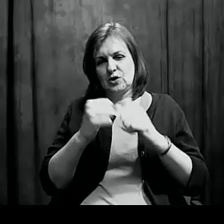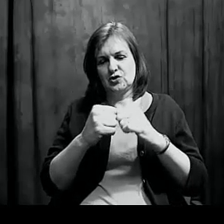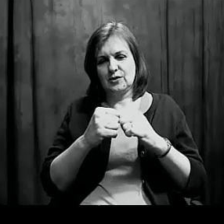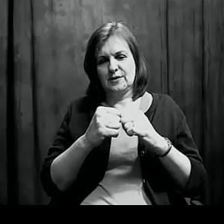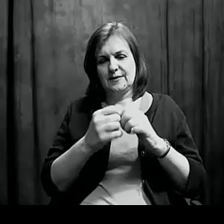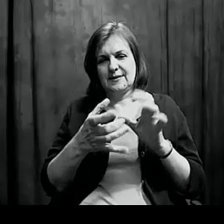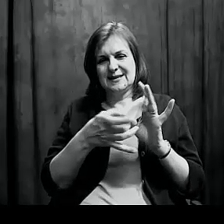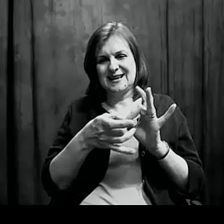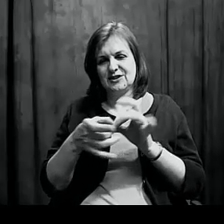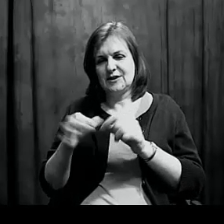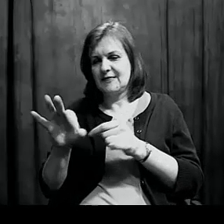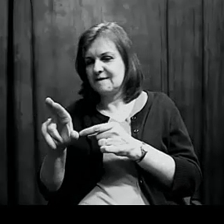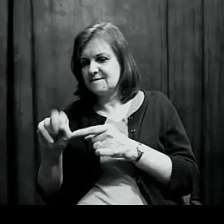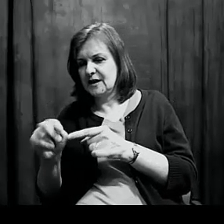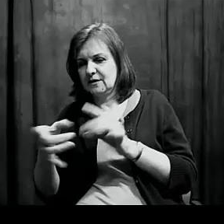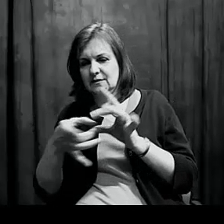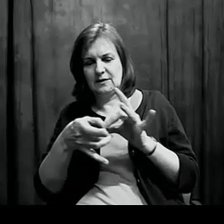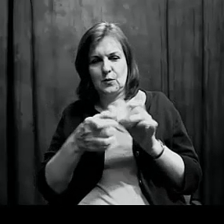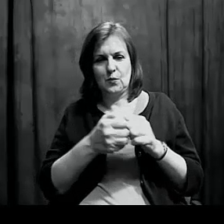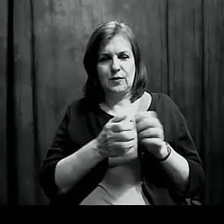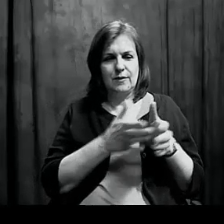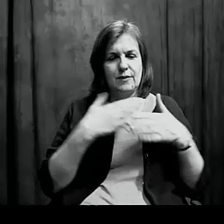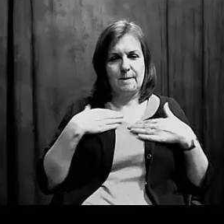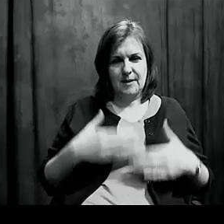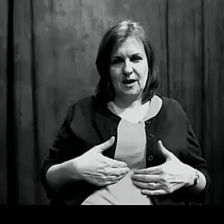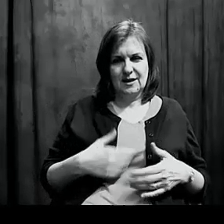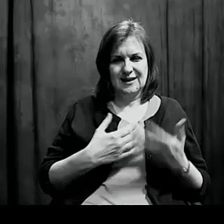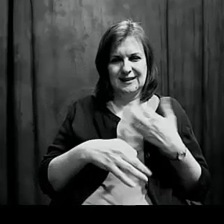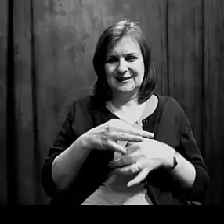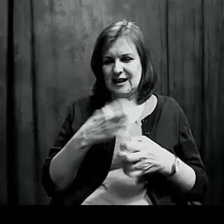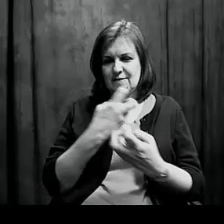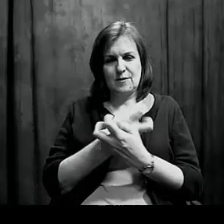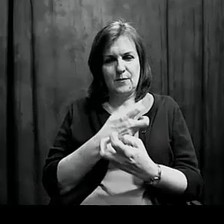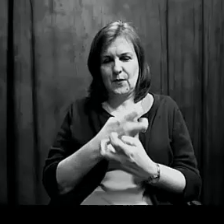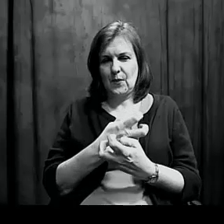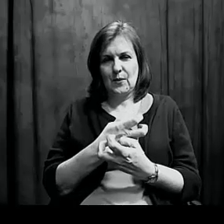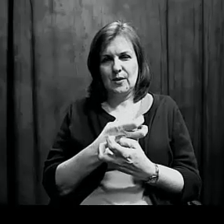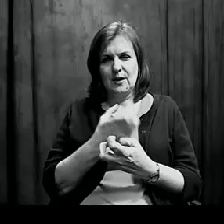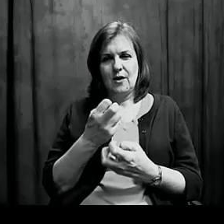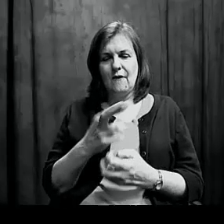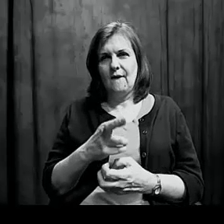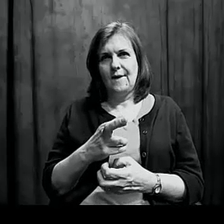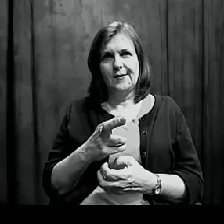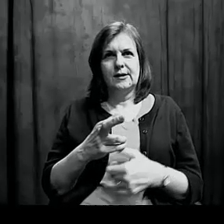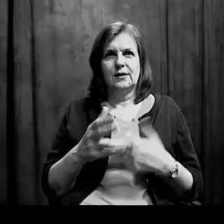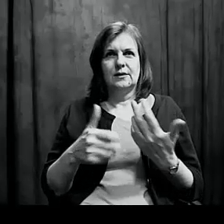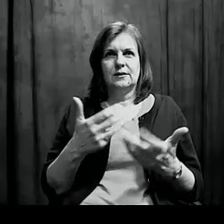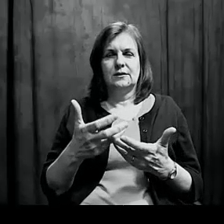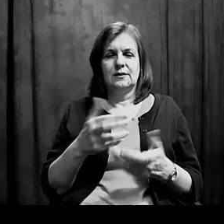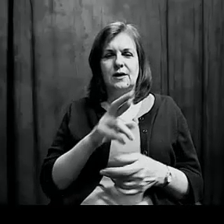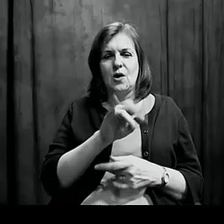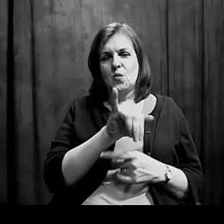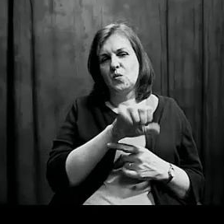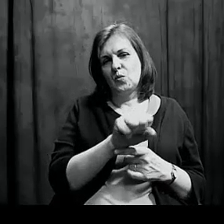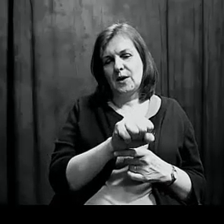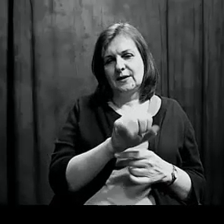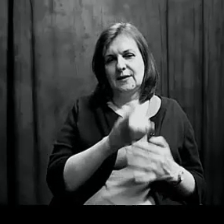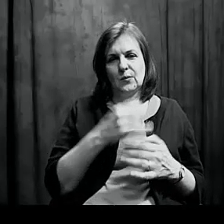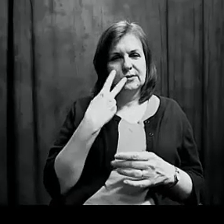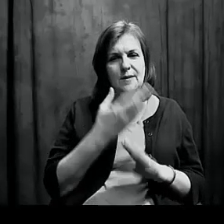fleshy structure that attaches the fins to the body rather than just bone or those